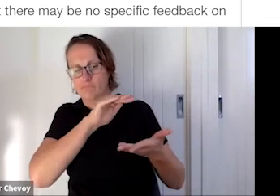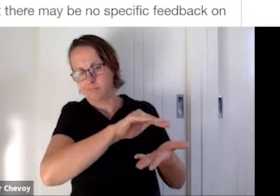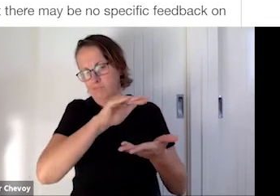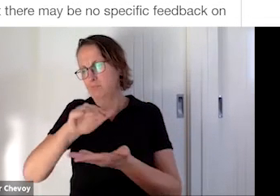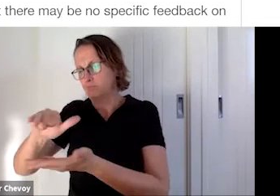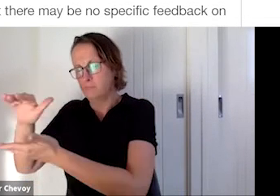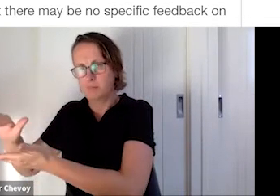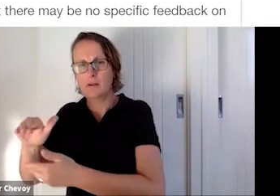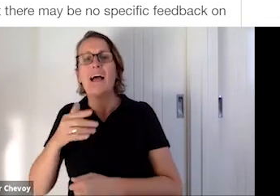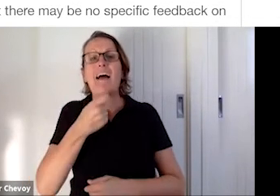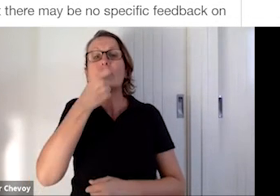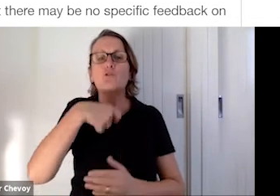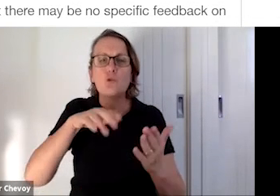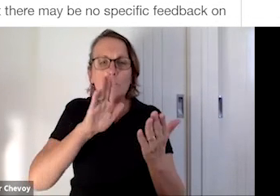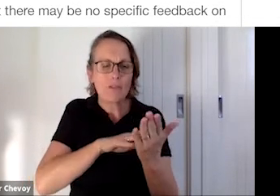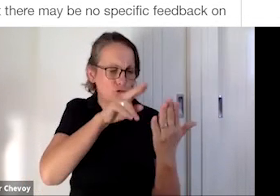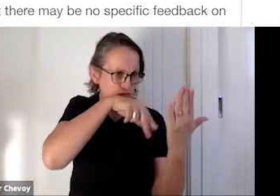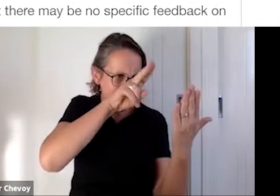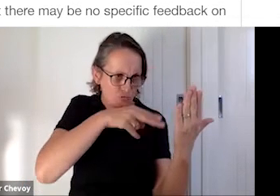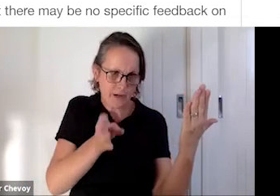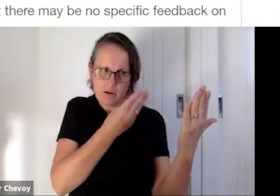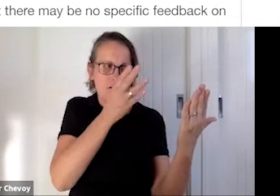do all the reading, listening, viewing of all of the support material.